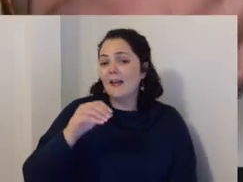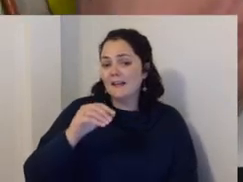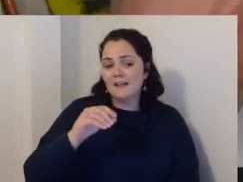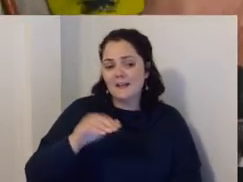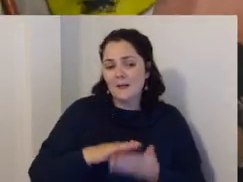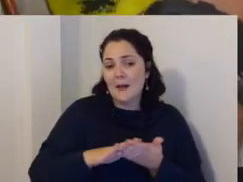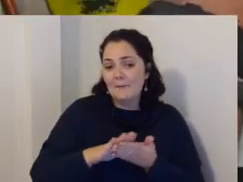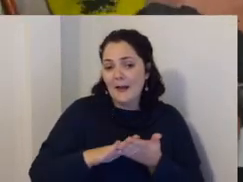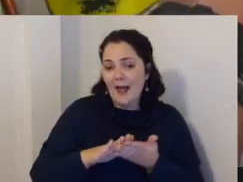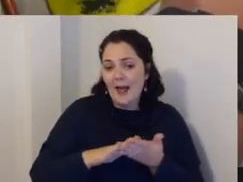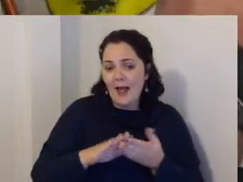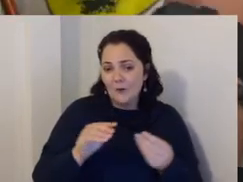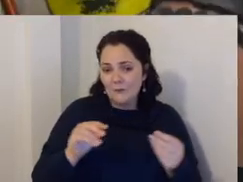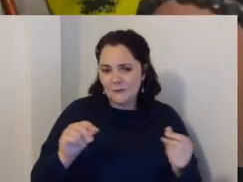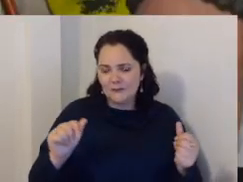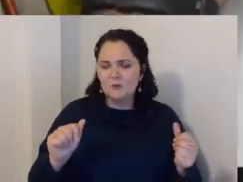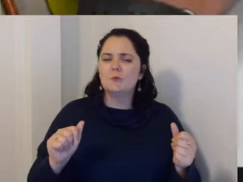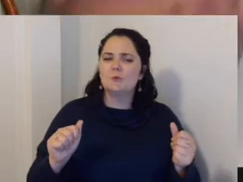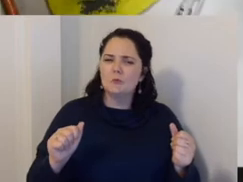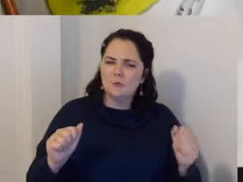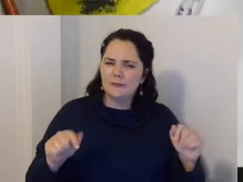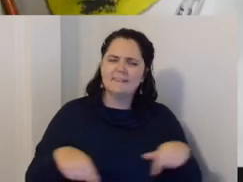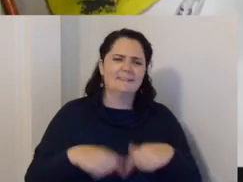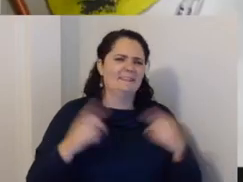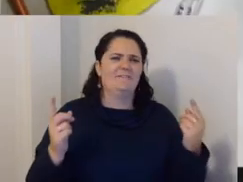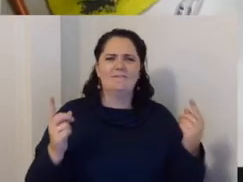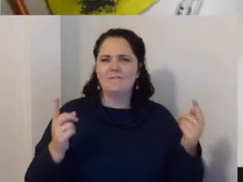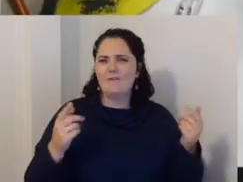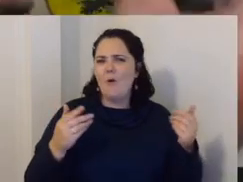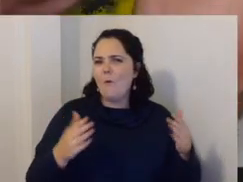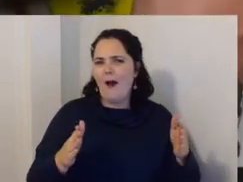I should say this it's such a completely different method than taking for example the edge of your